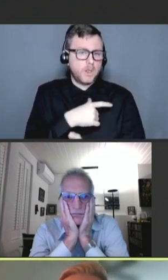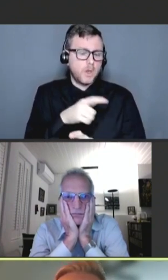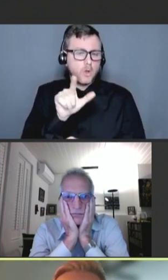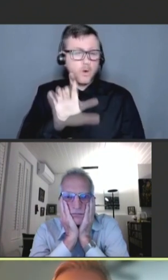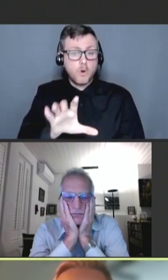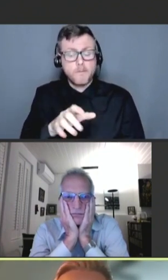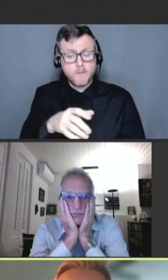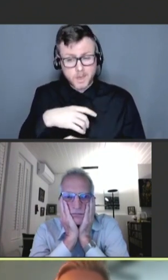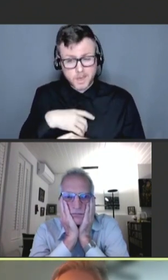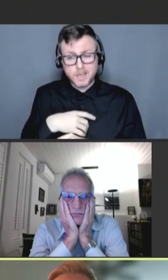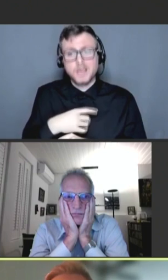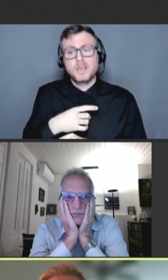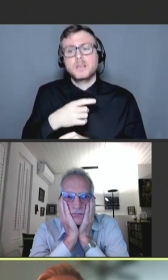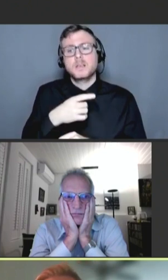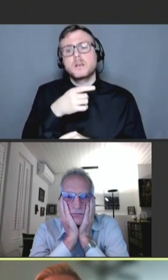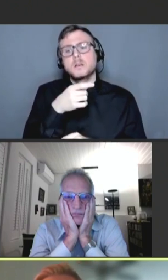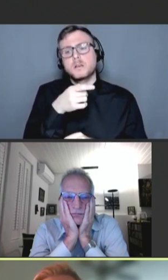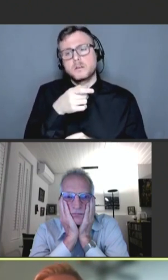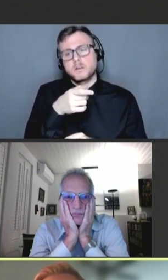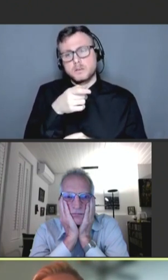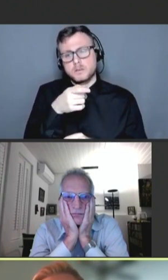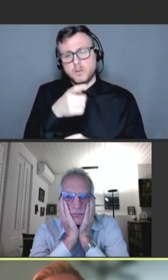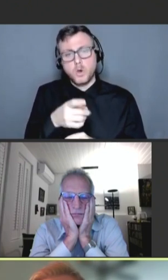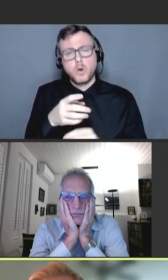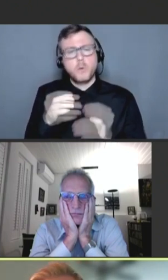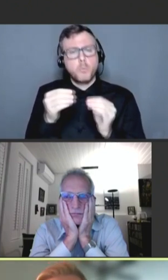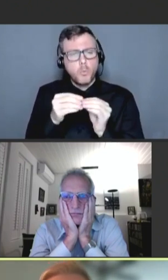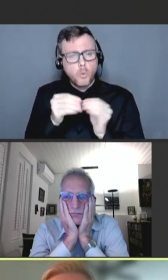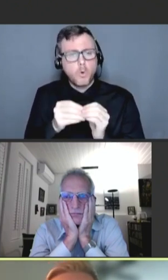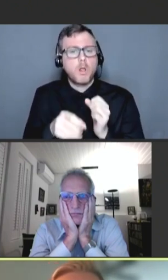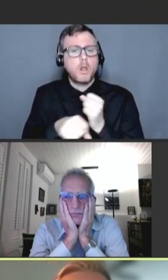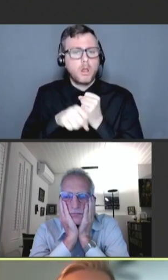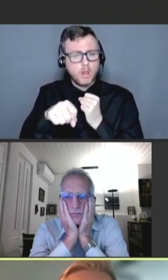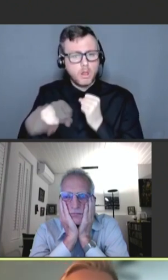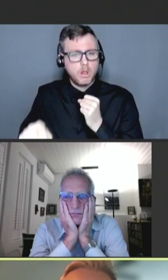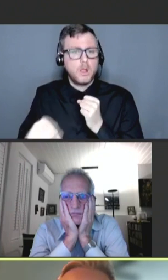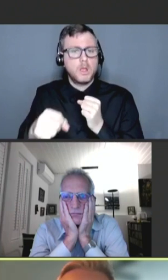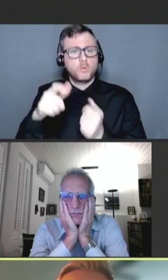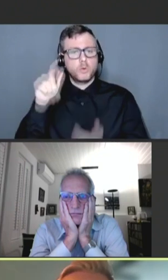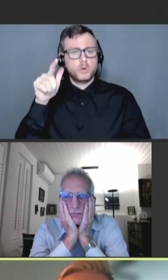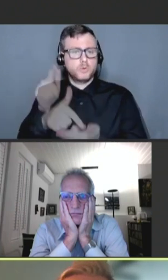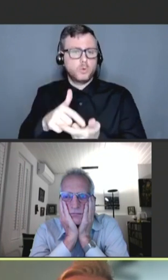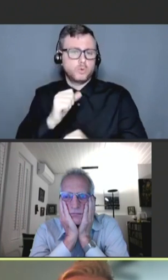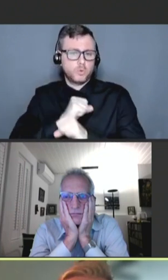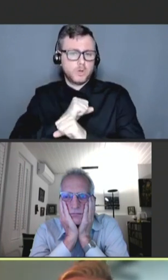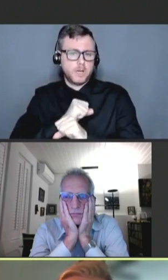an effect of that duration. The longer you go out, the reduced protection you get from vaccination in